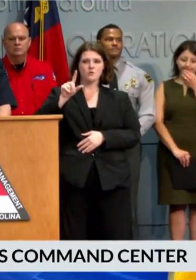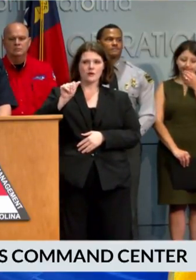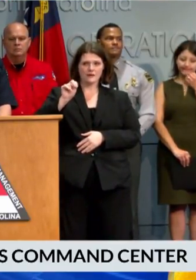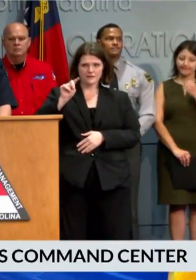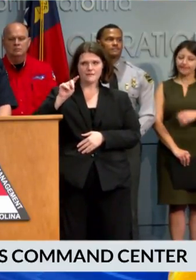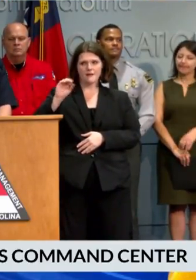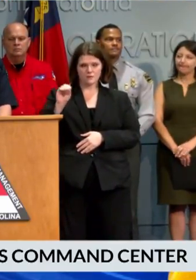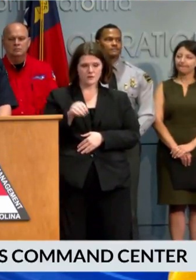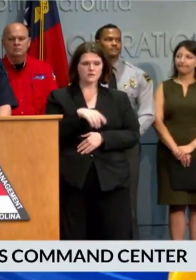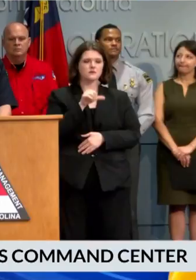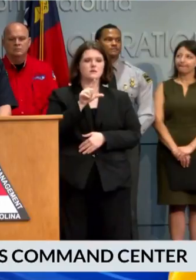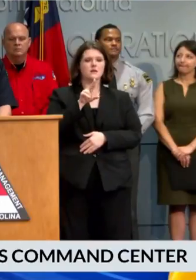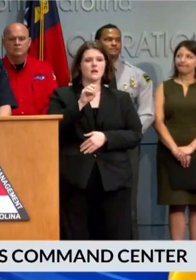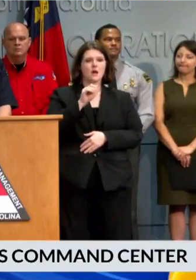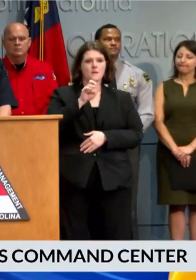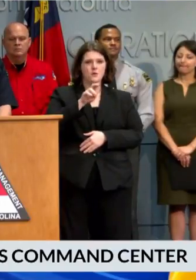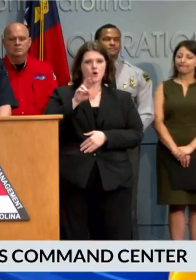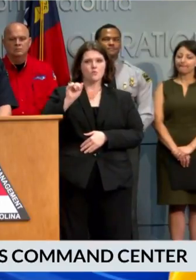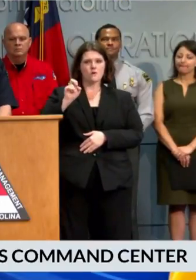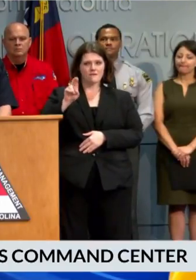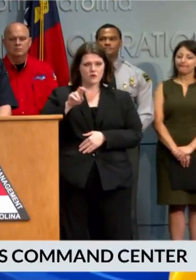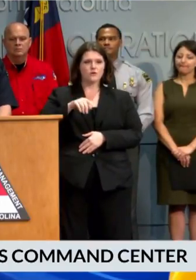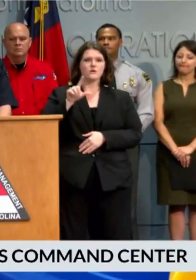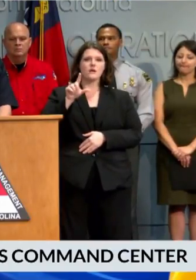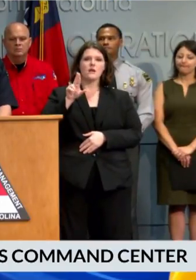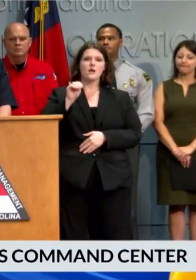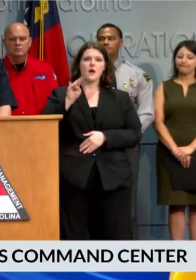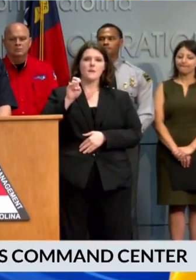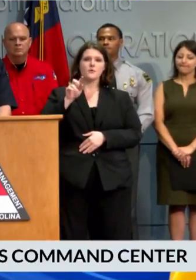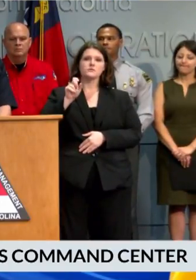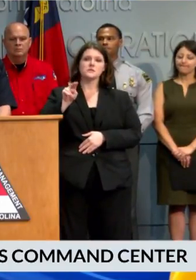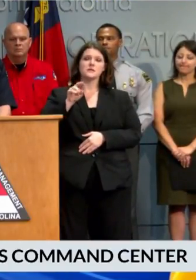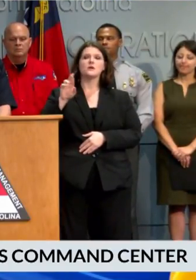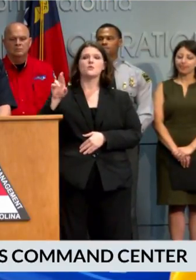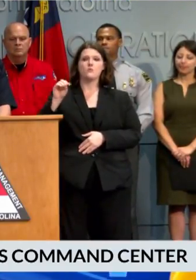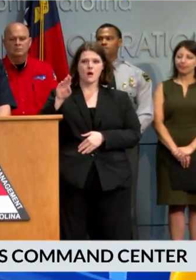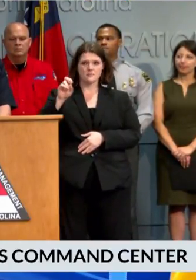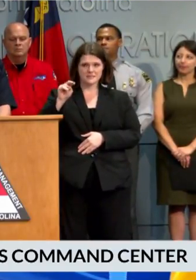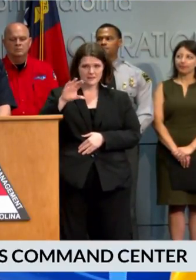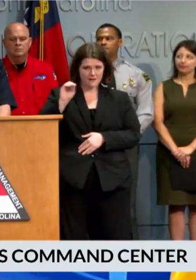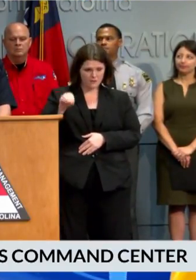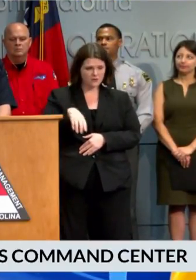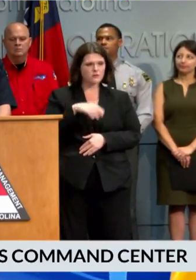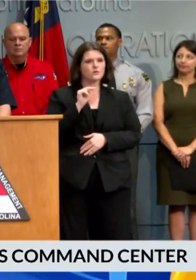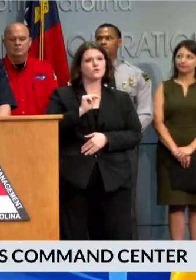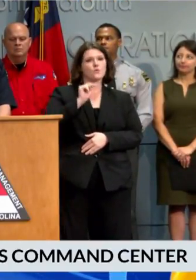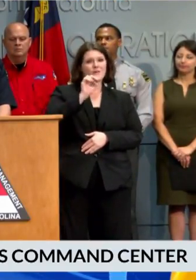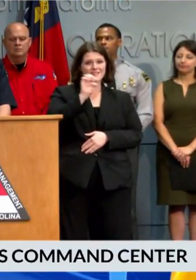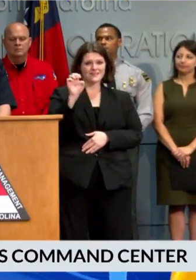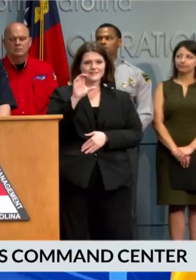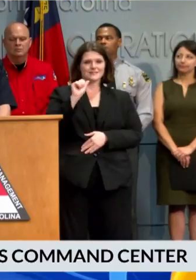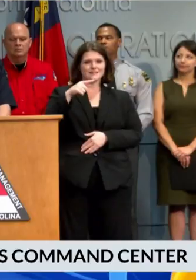INCLUDE CAPE FEAR RIVER, LITTLE RIVER AT MANCHESTER AND CUMBERLAND COUNTY.